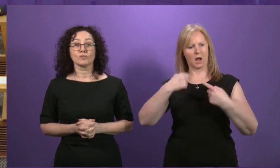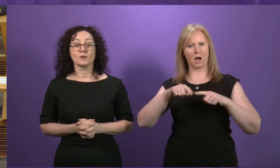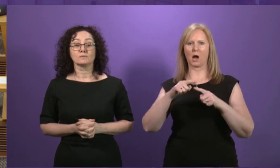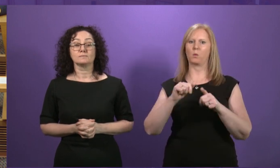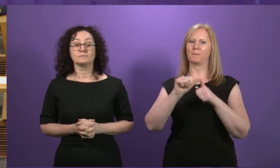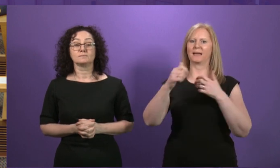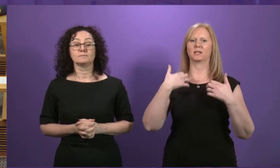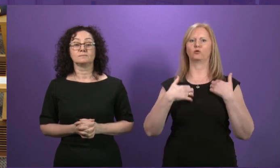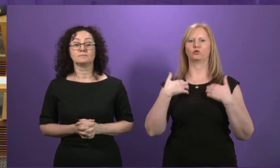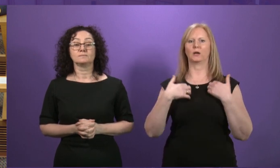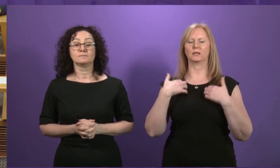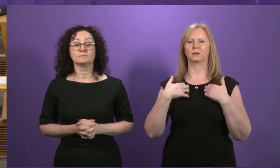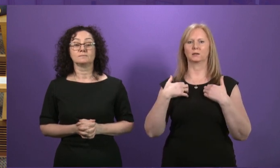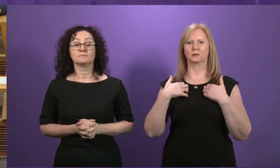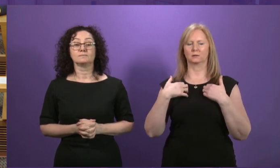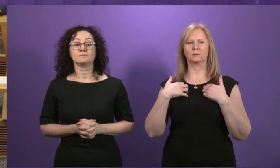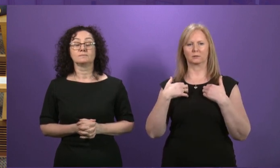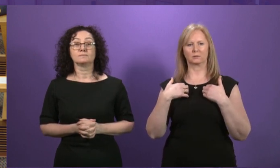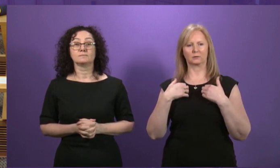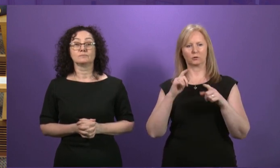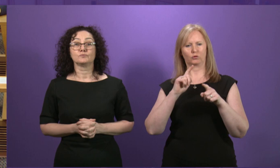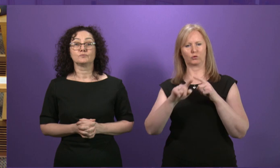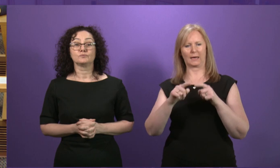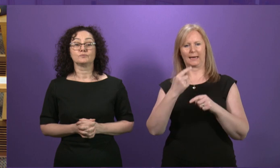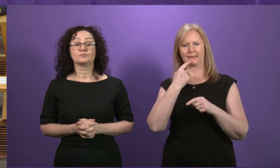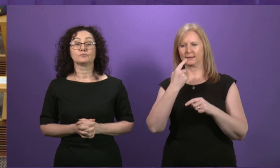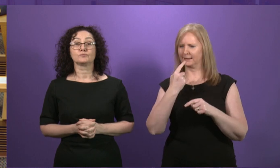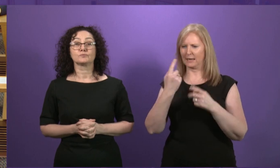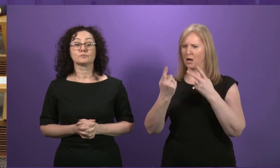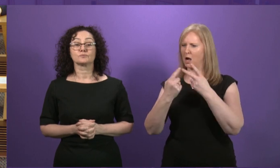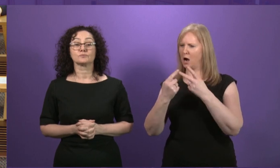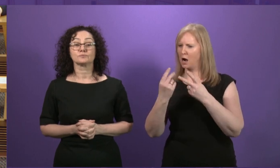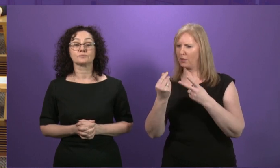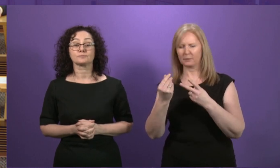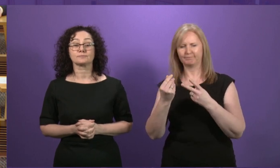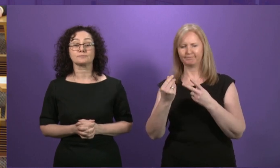and to try and suggest otherwise flies in the face of the facts.”